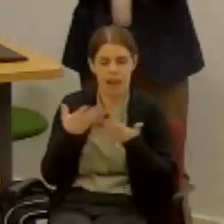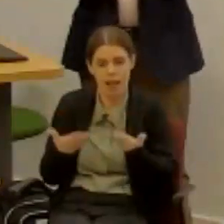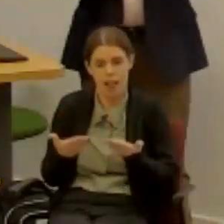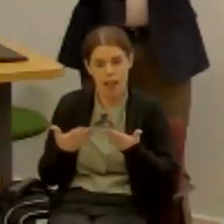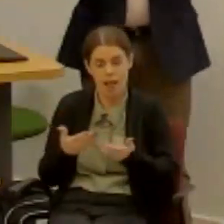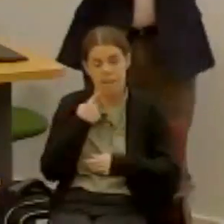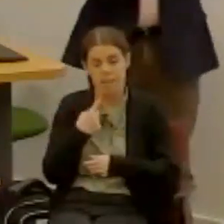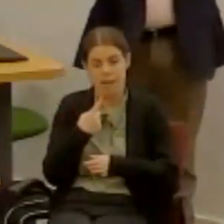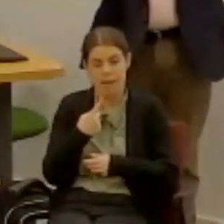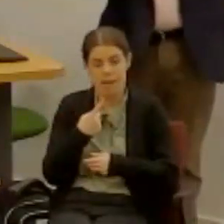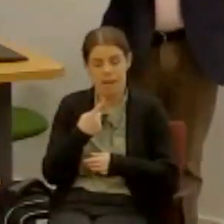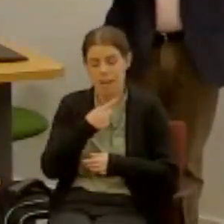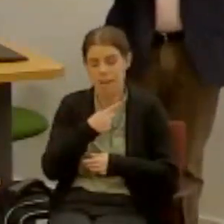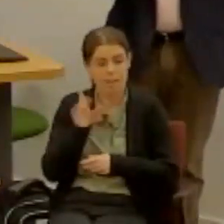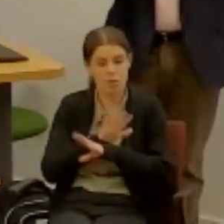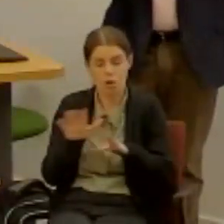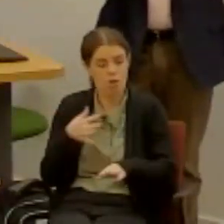Well, we just showed that they are exactly the same weight.